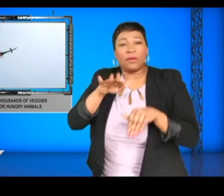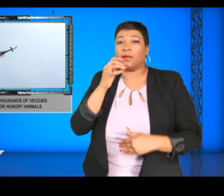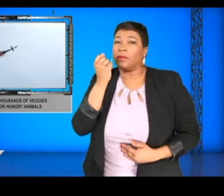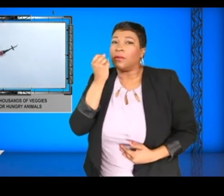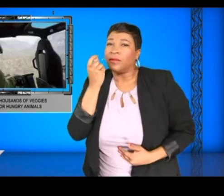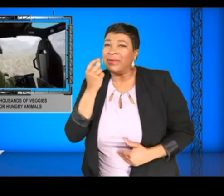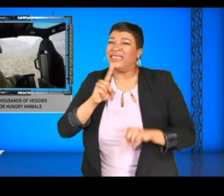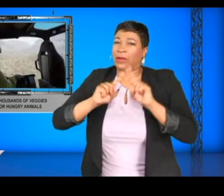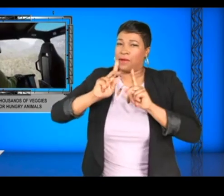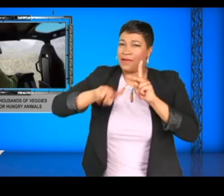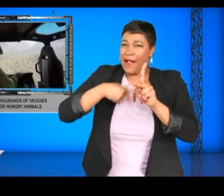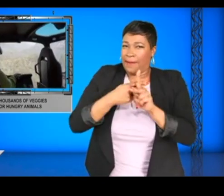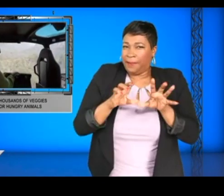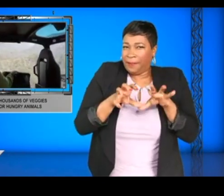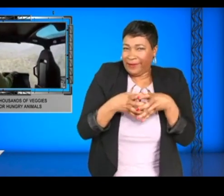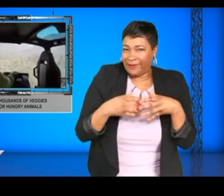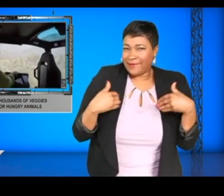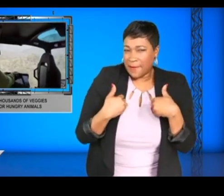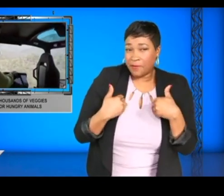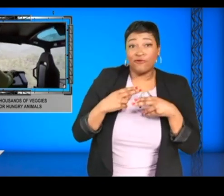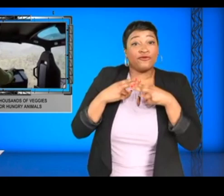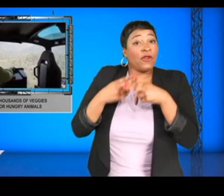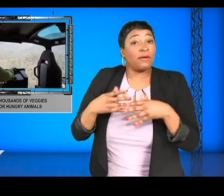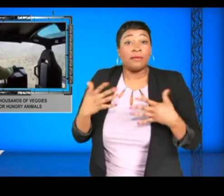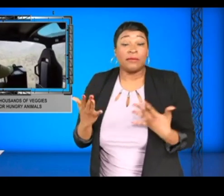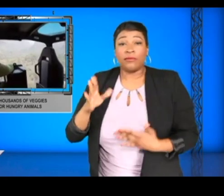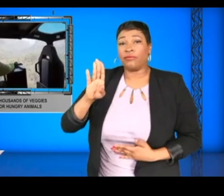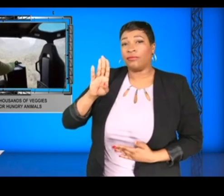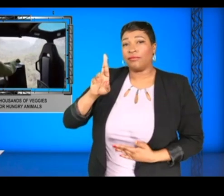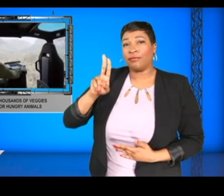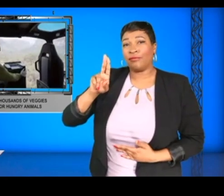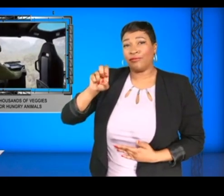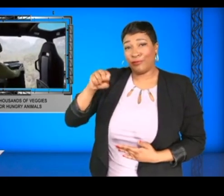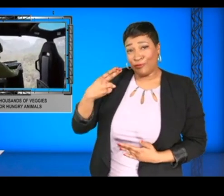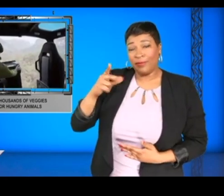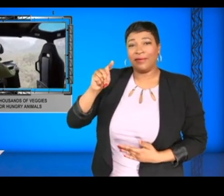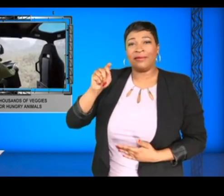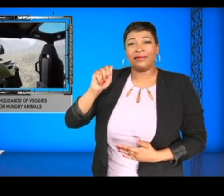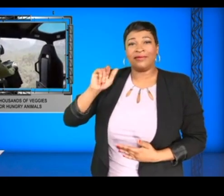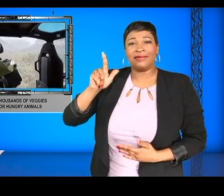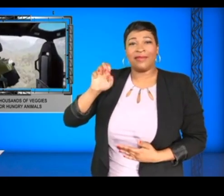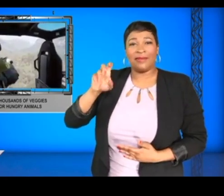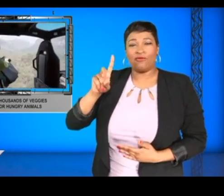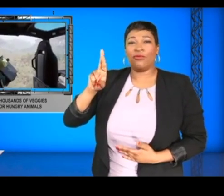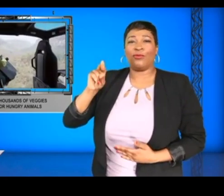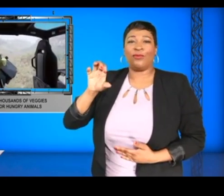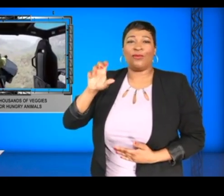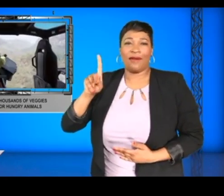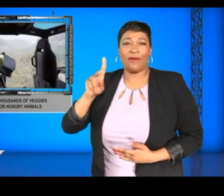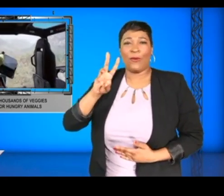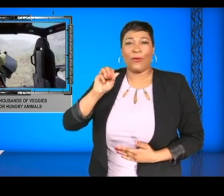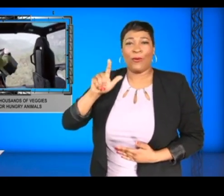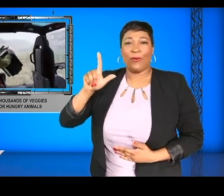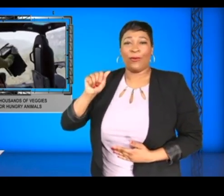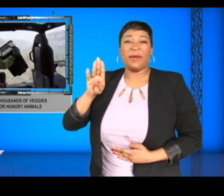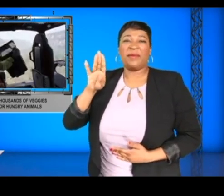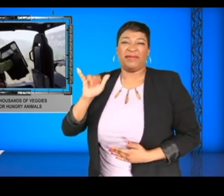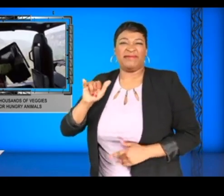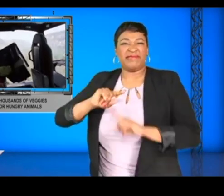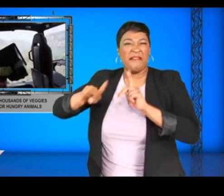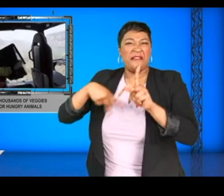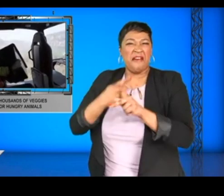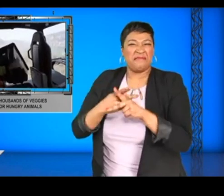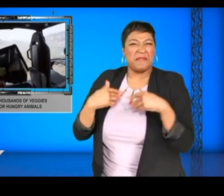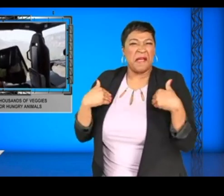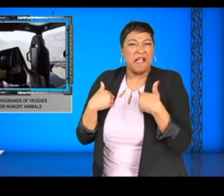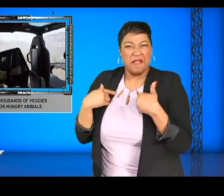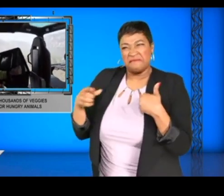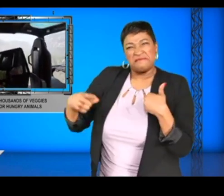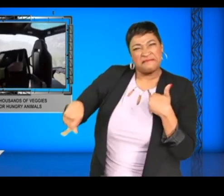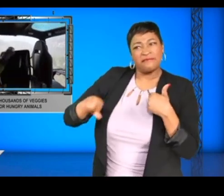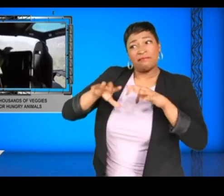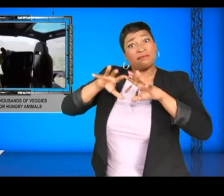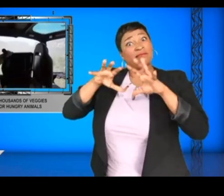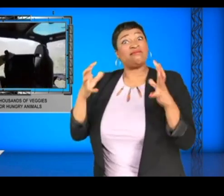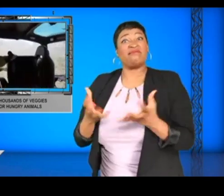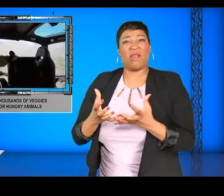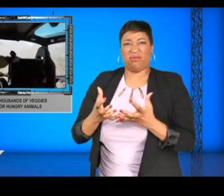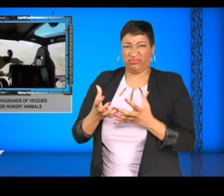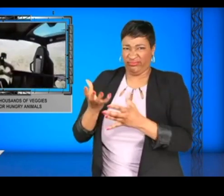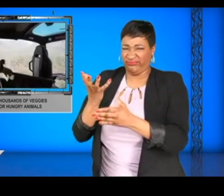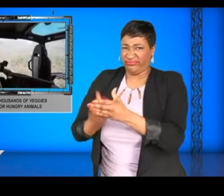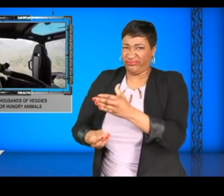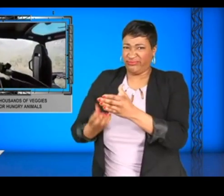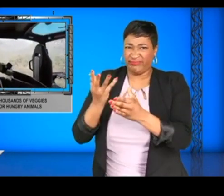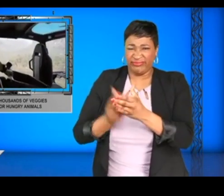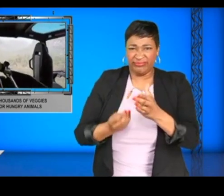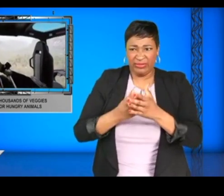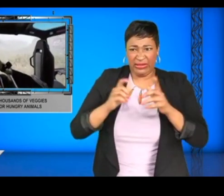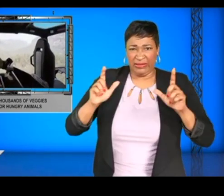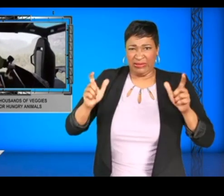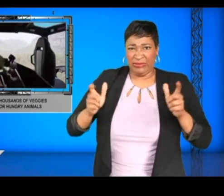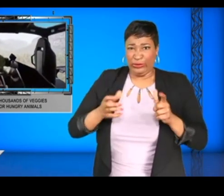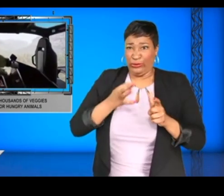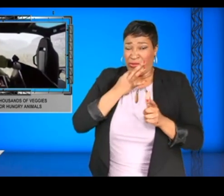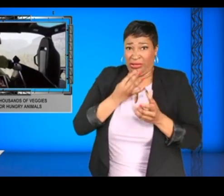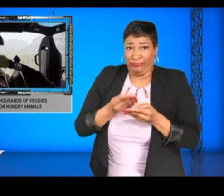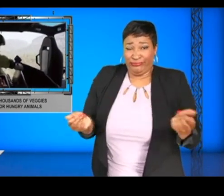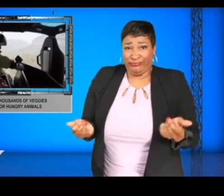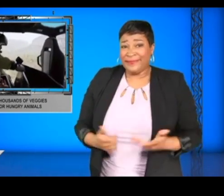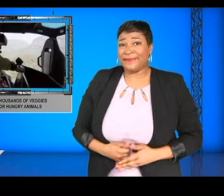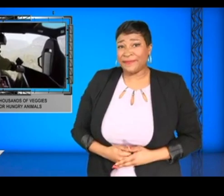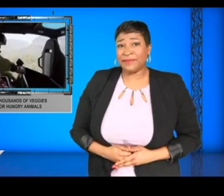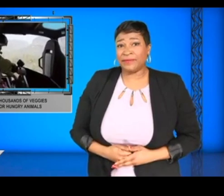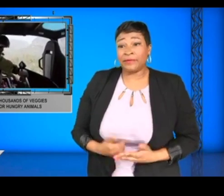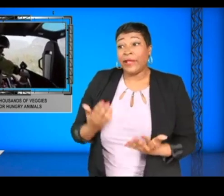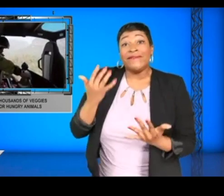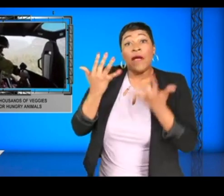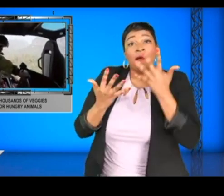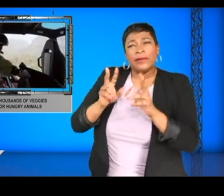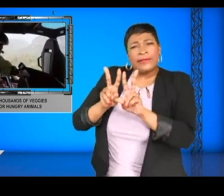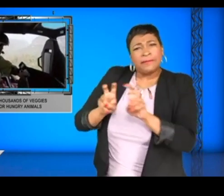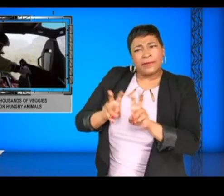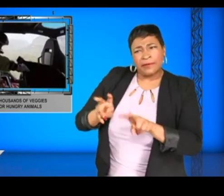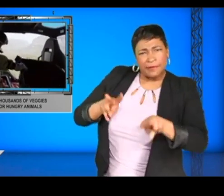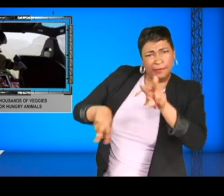The brush tailed rock wallabies are like kangaroos and are considered an endangered species.